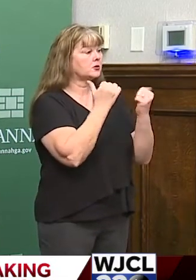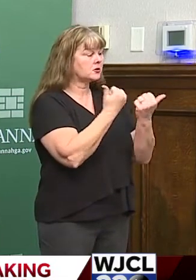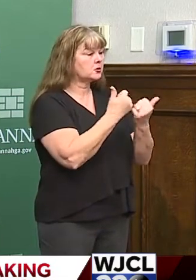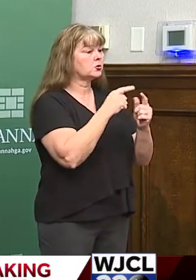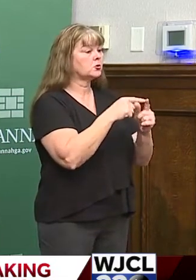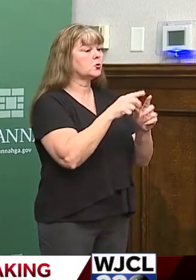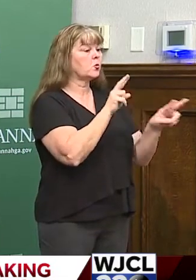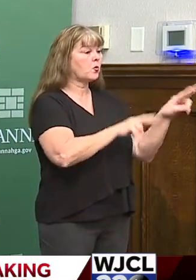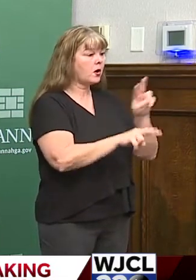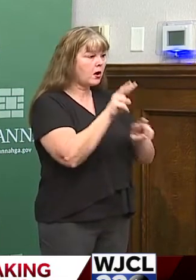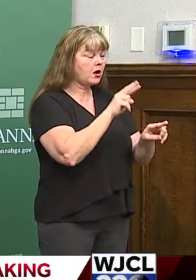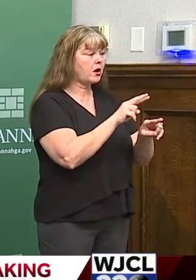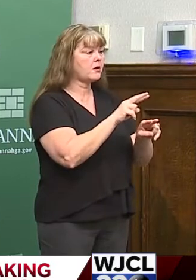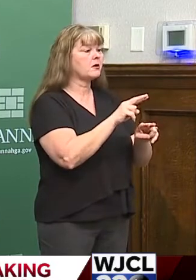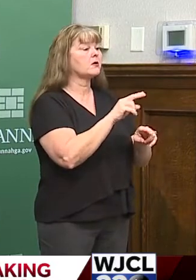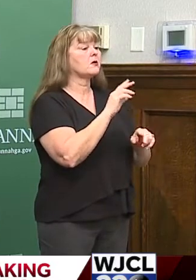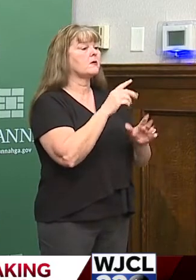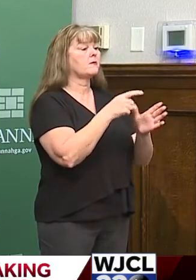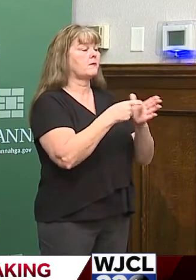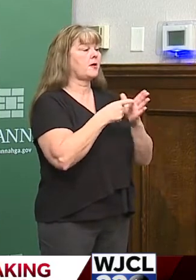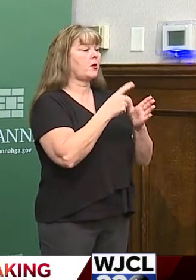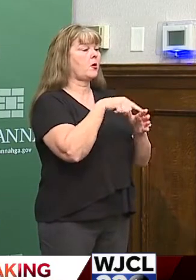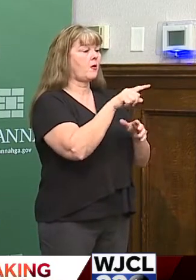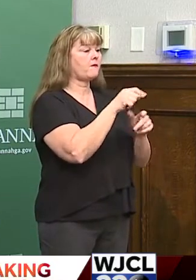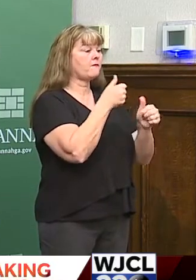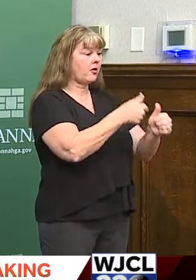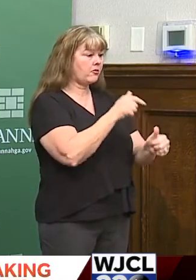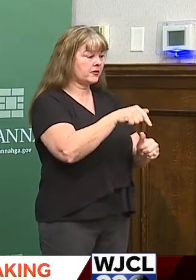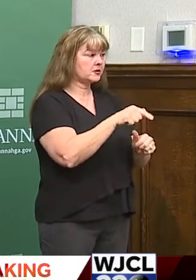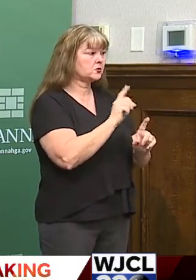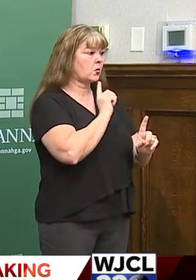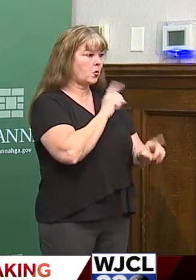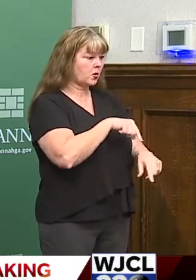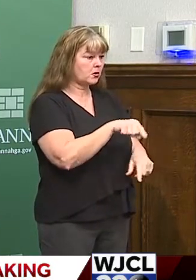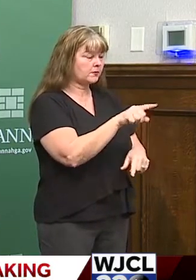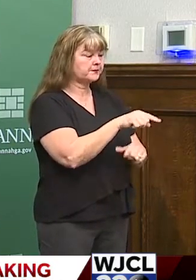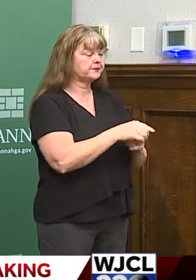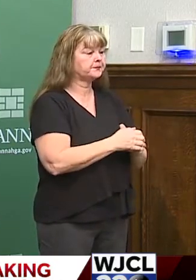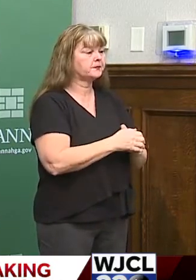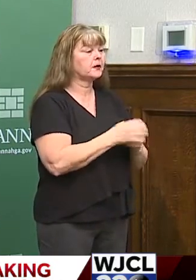HAS BEEN WORKING WITH OTHER AGENCIES TO MONITOR AND ENFORCE COMPLIANCE WITH THIS ORDER.